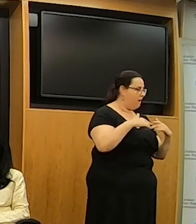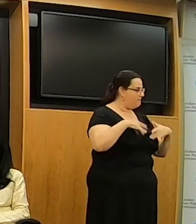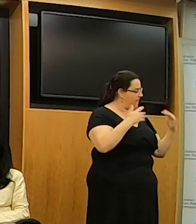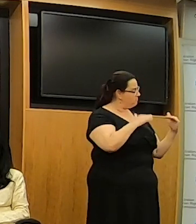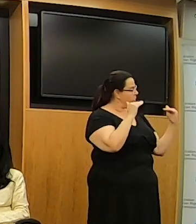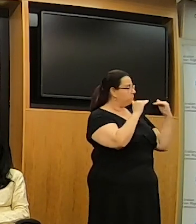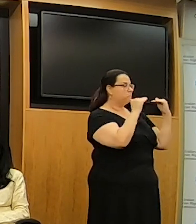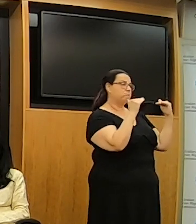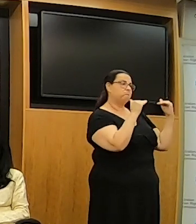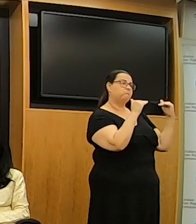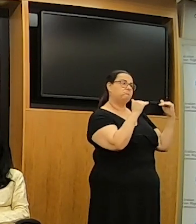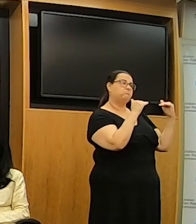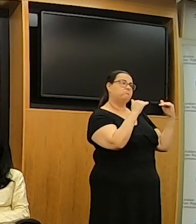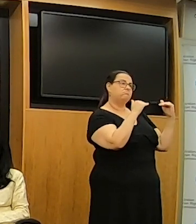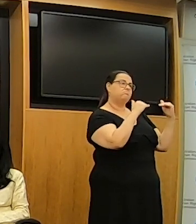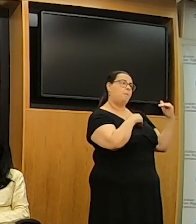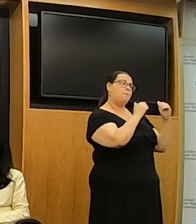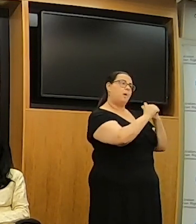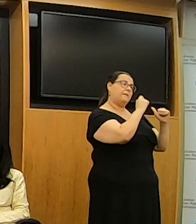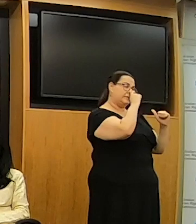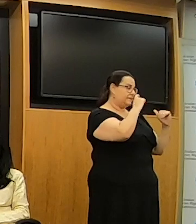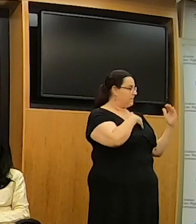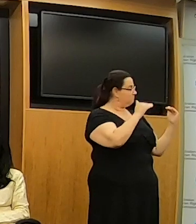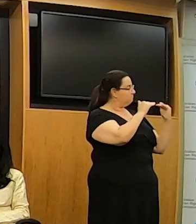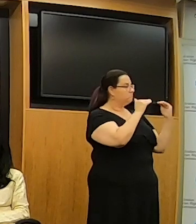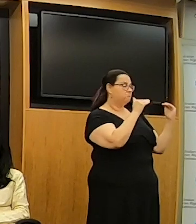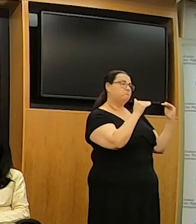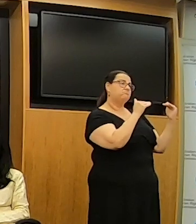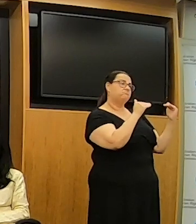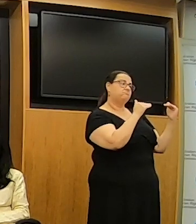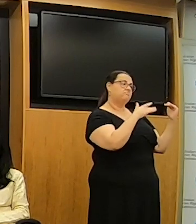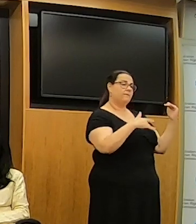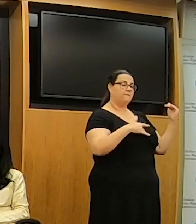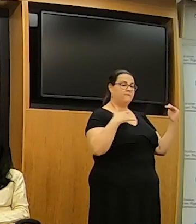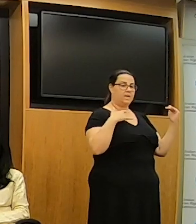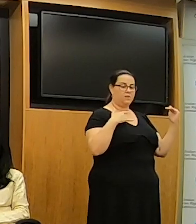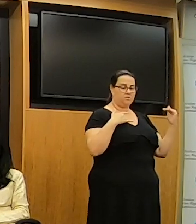It made me feel like my disability made me more.